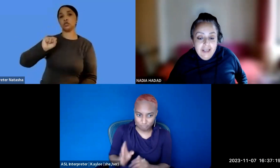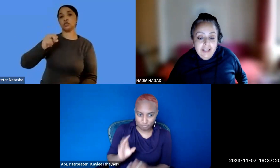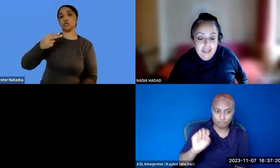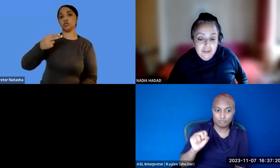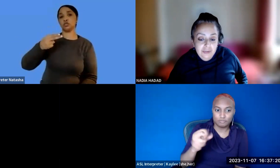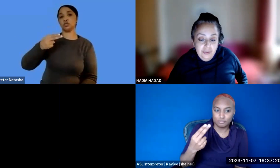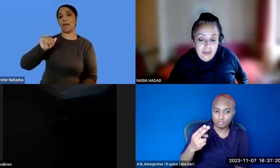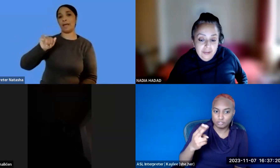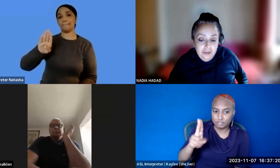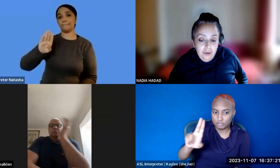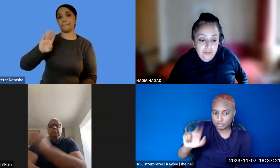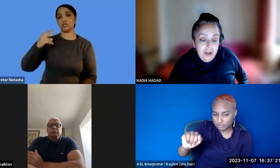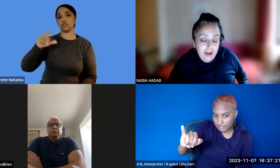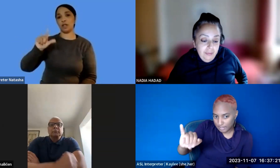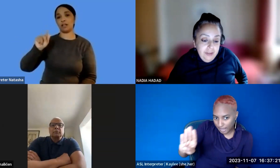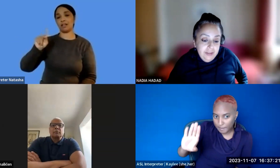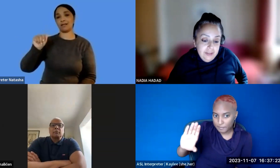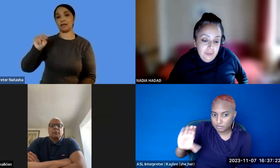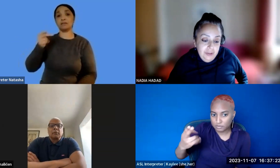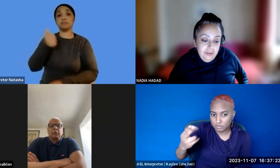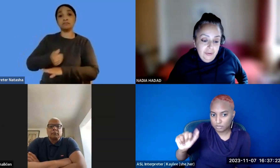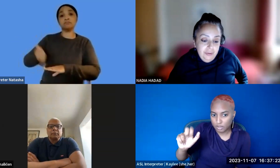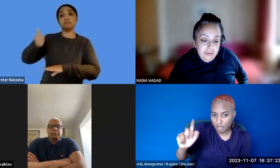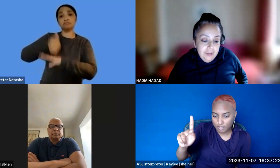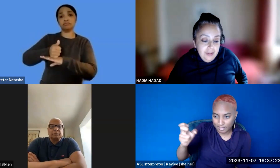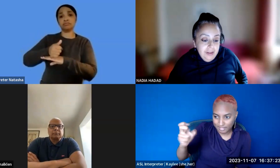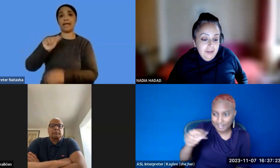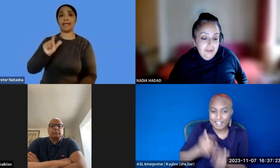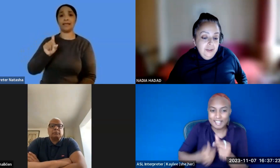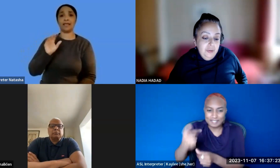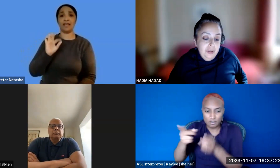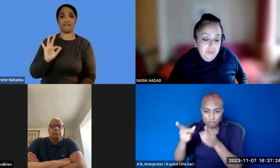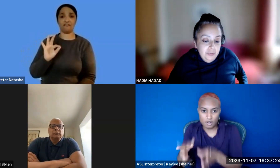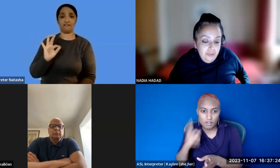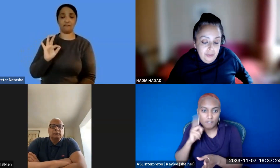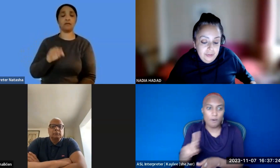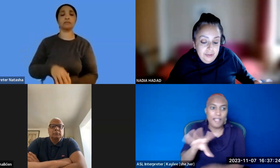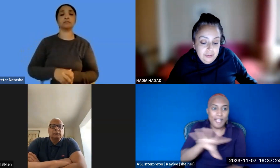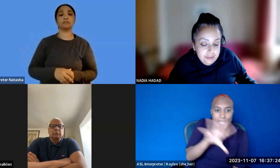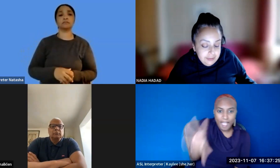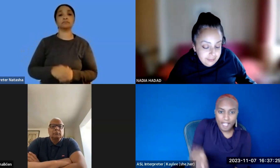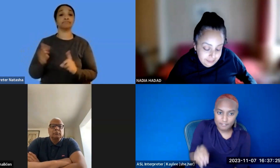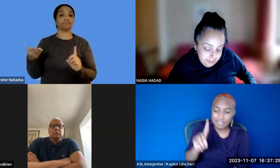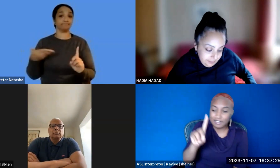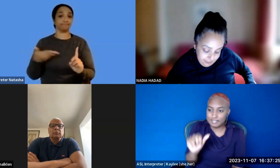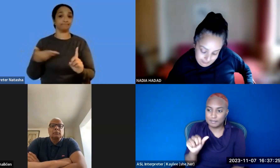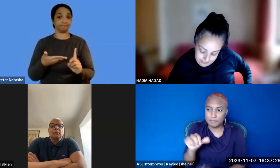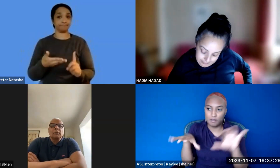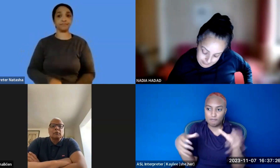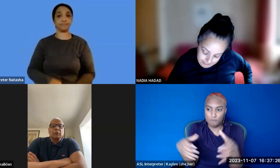He's the Executive Director of the African Disability Forum. Dear Shuaib, the floor is yours.